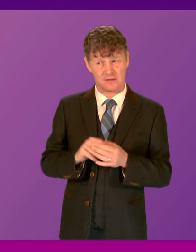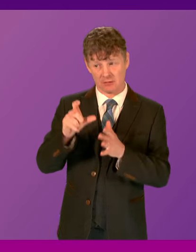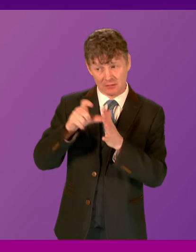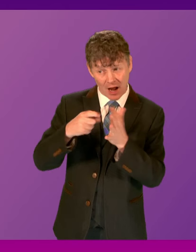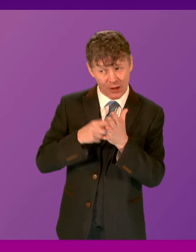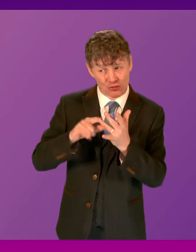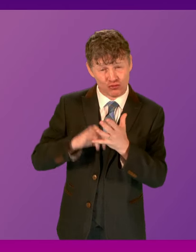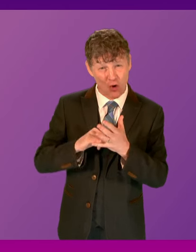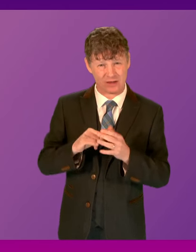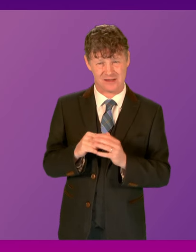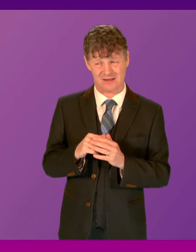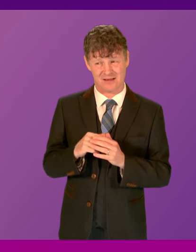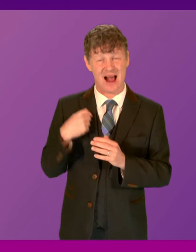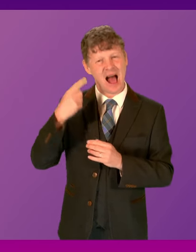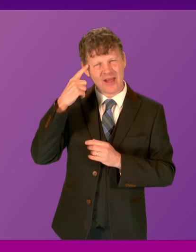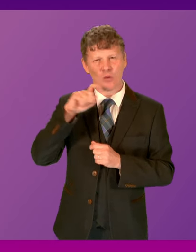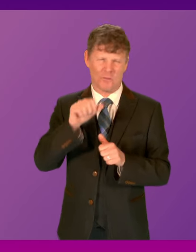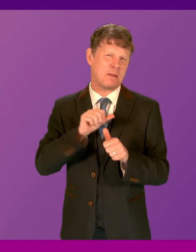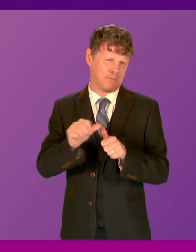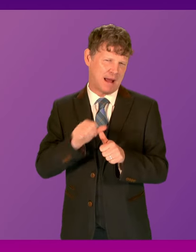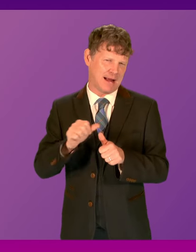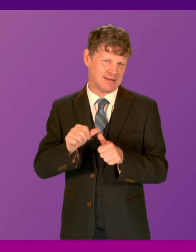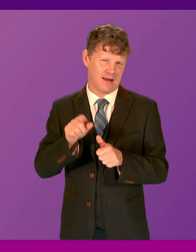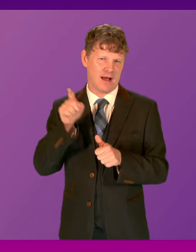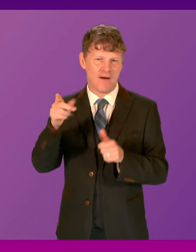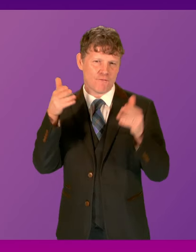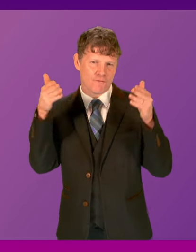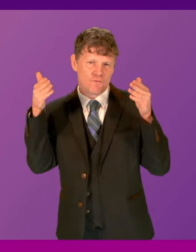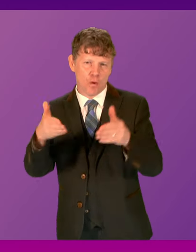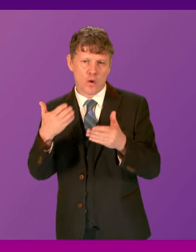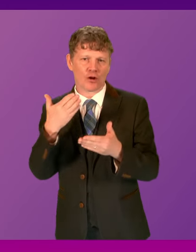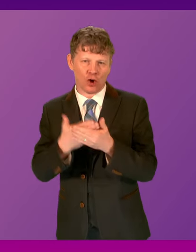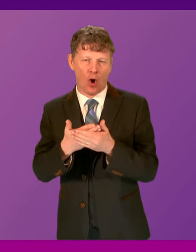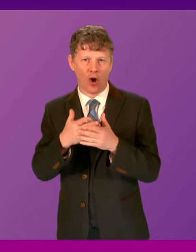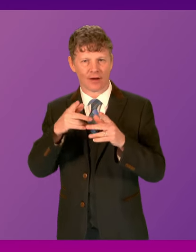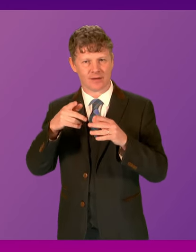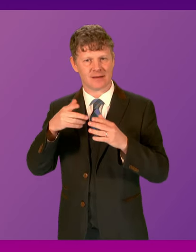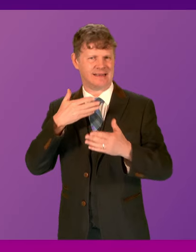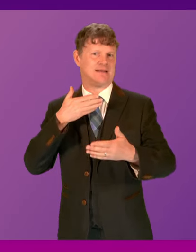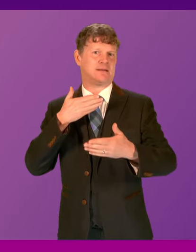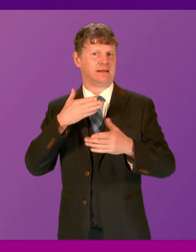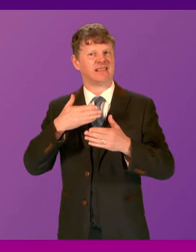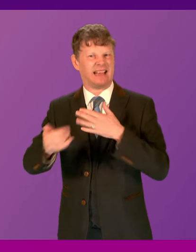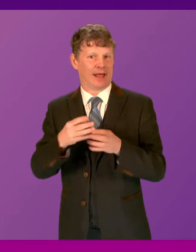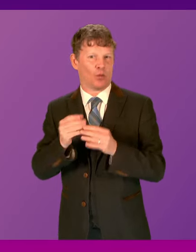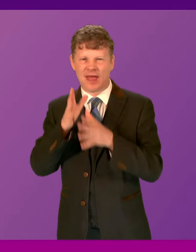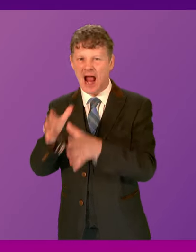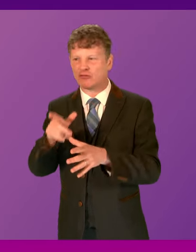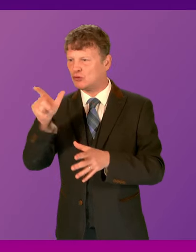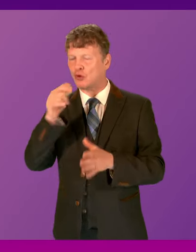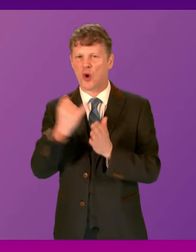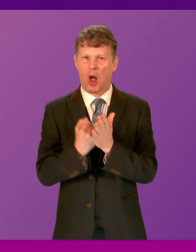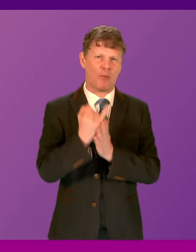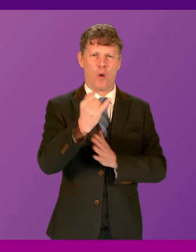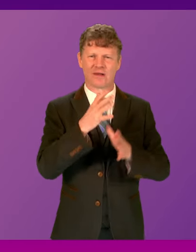better for him to put more effort into tackling hatred than into opposing the hate crime act.